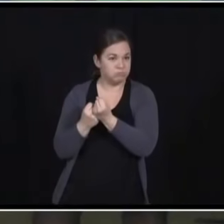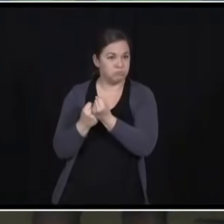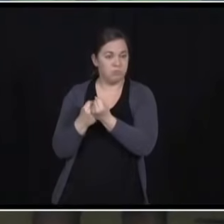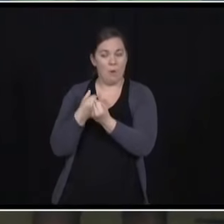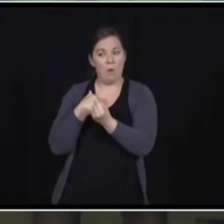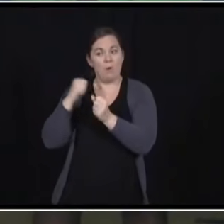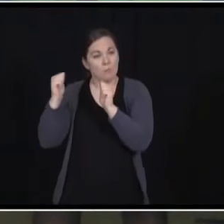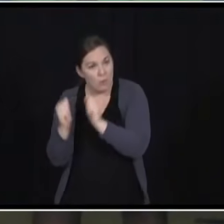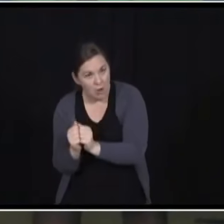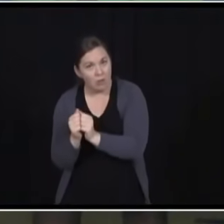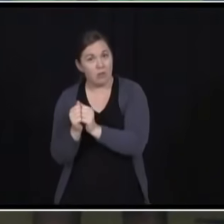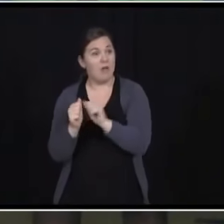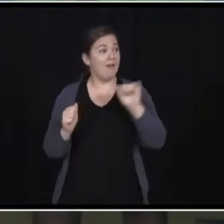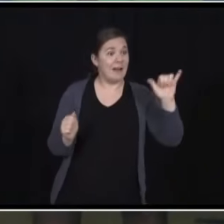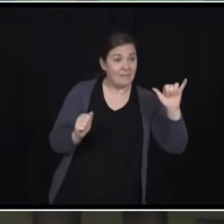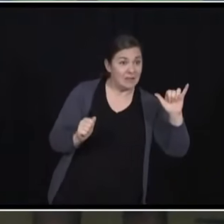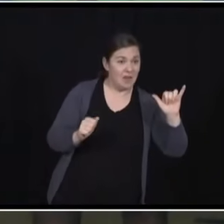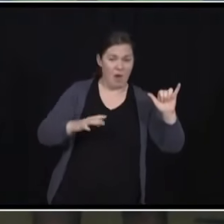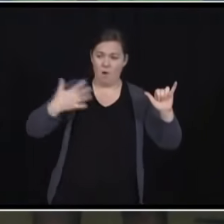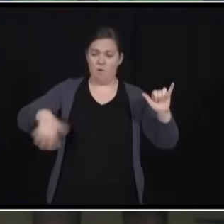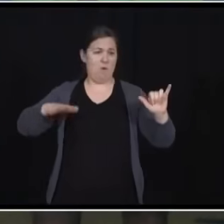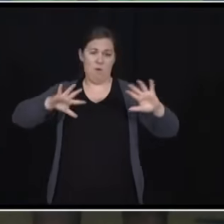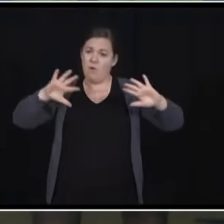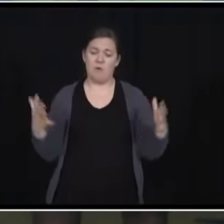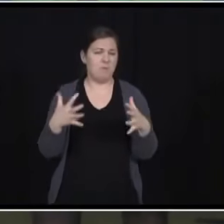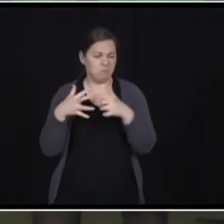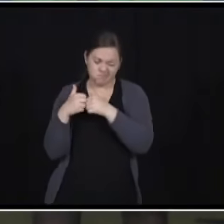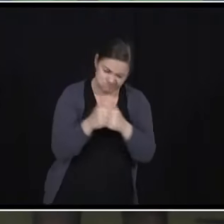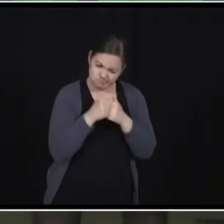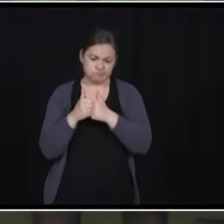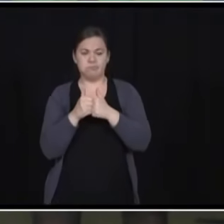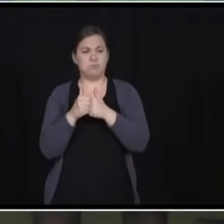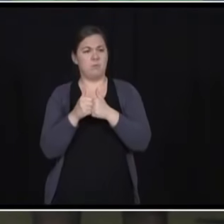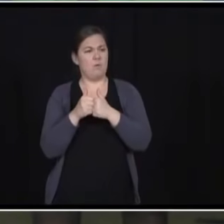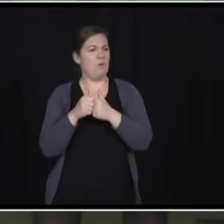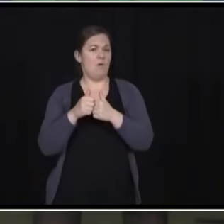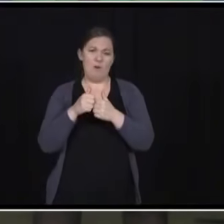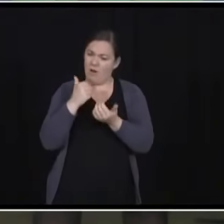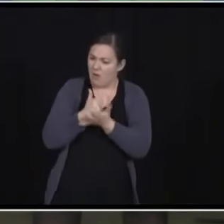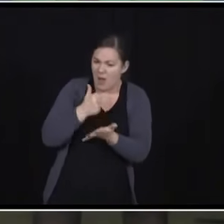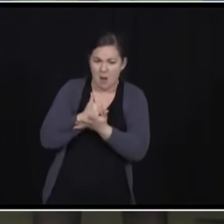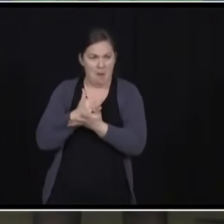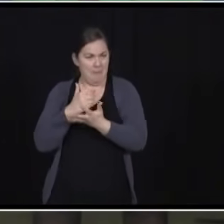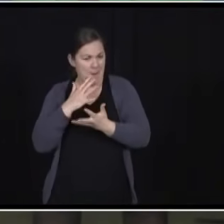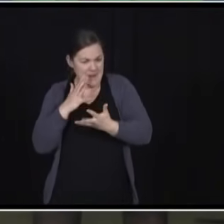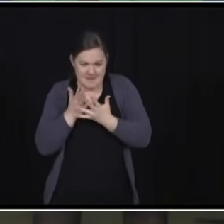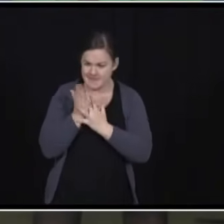I'm sure he would rather be at the cottage somewhere but that is what this man is made of